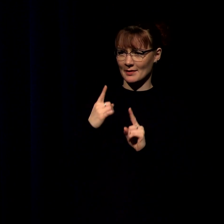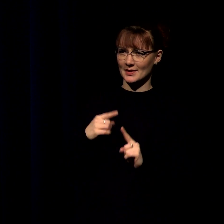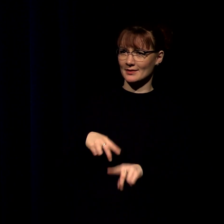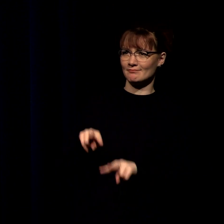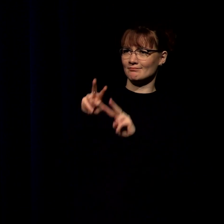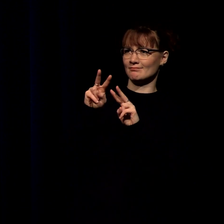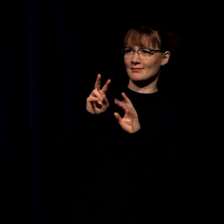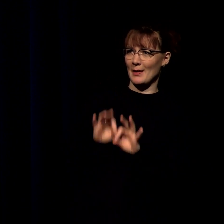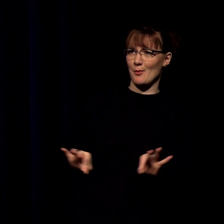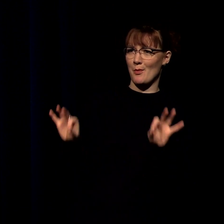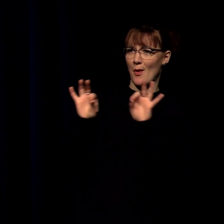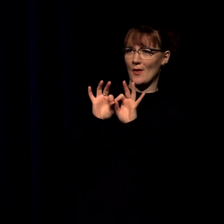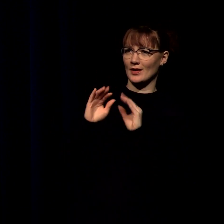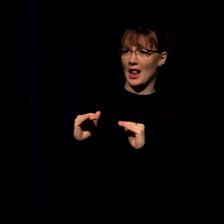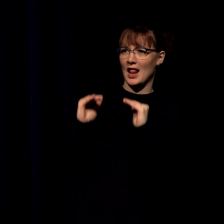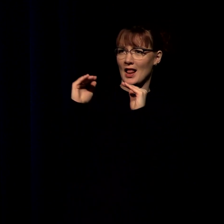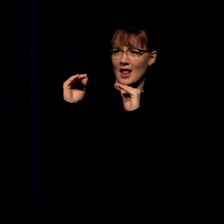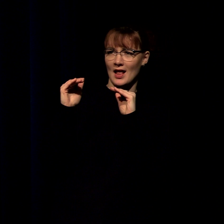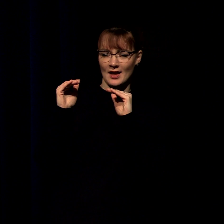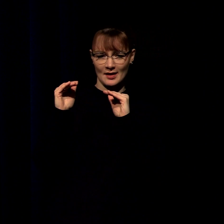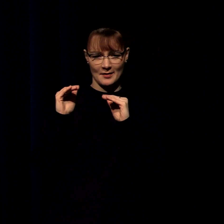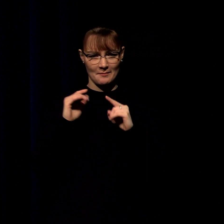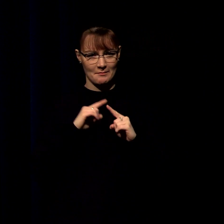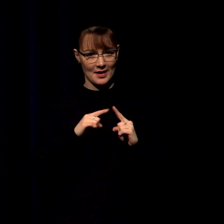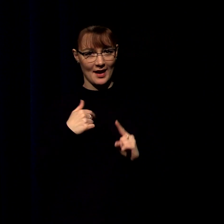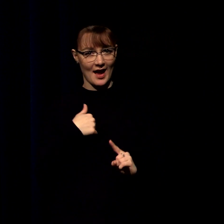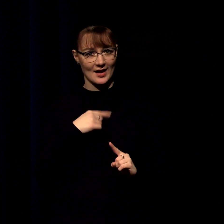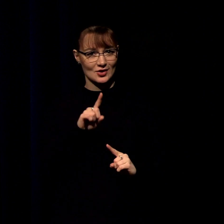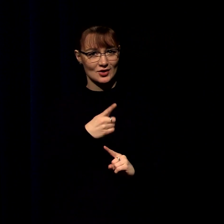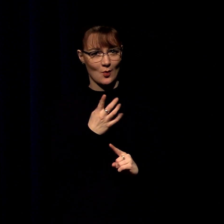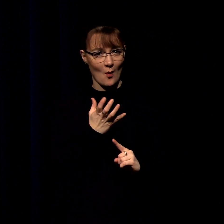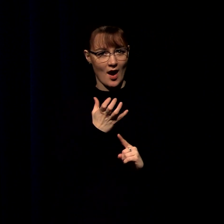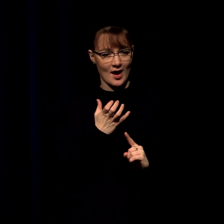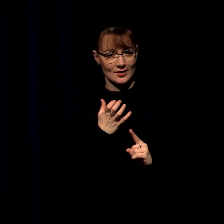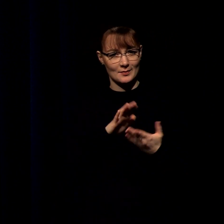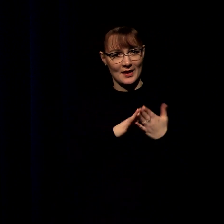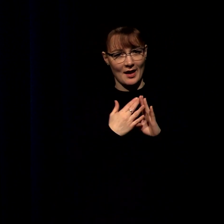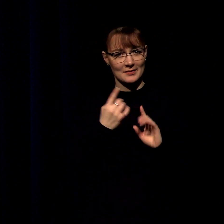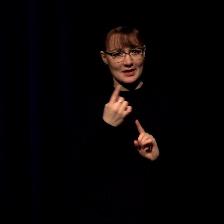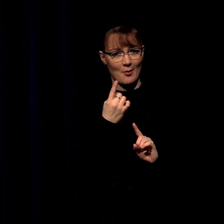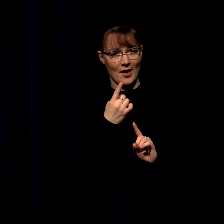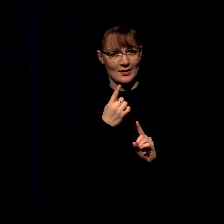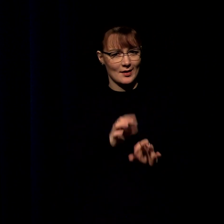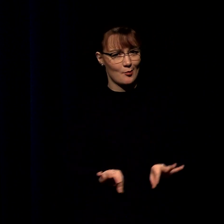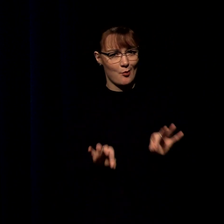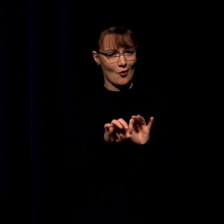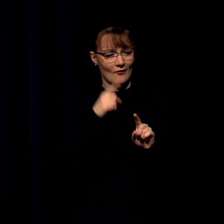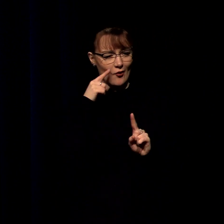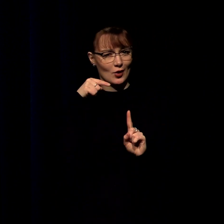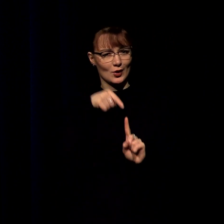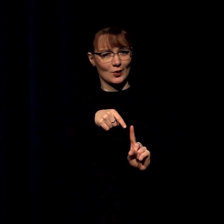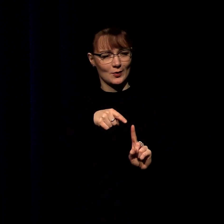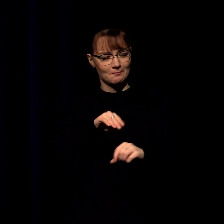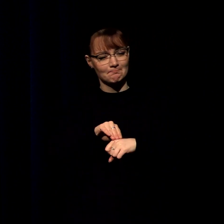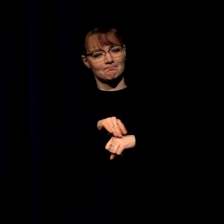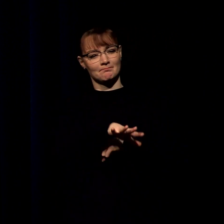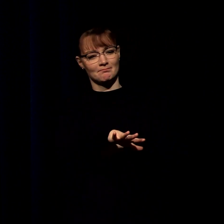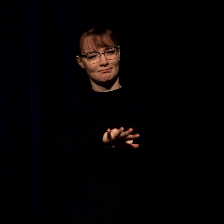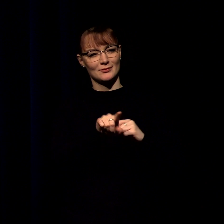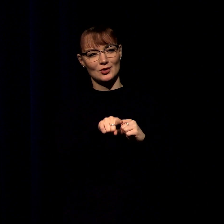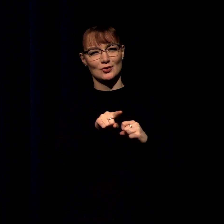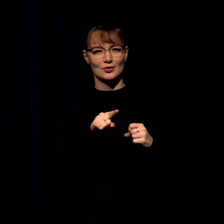everybody wants to be somebody but I just wanna be somebody to you